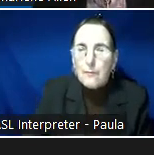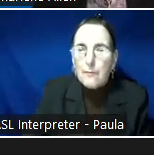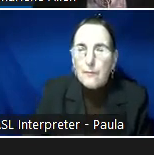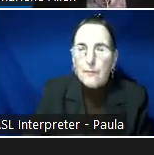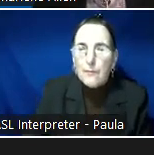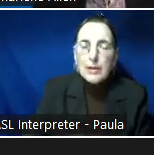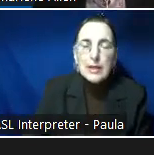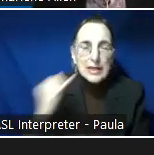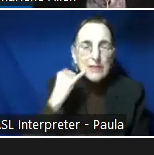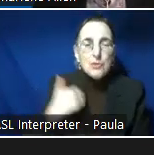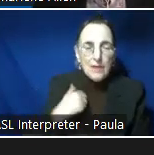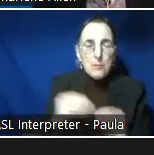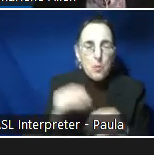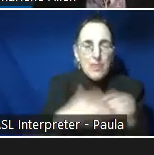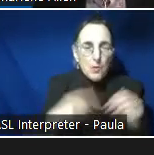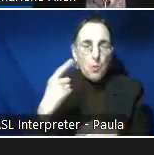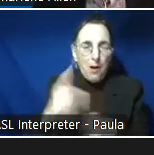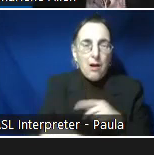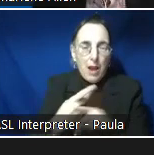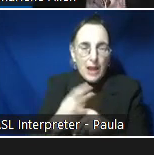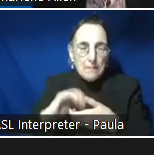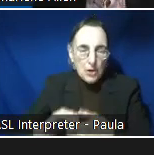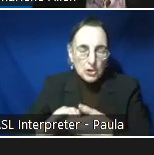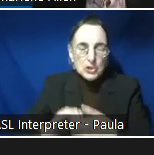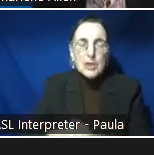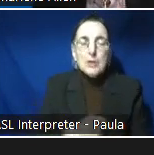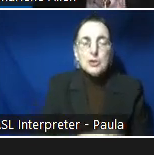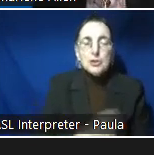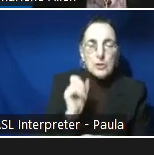The poll questions are: we partner with aging organizations,